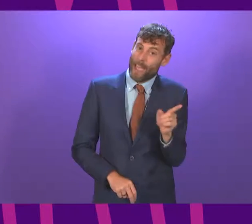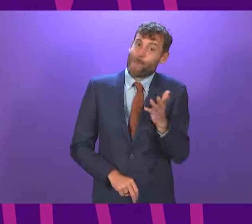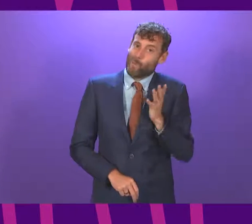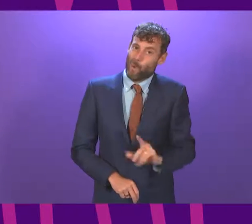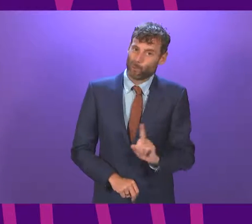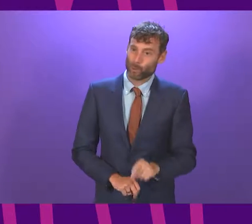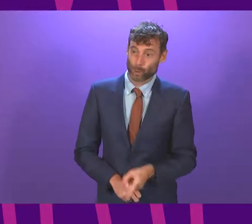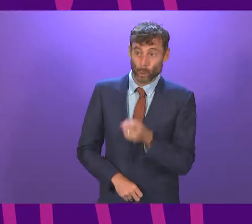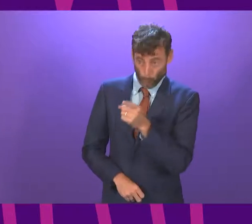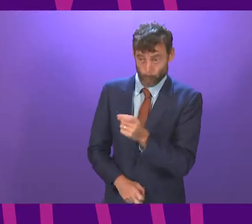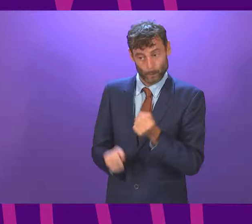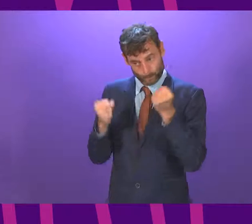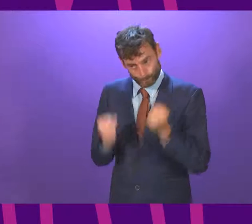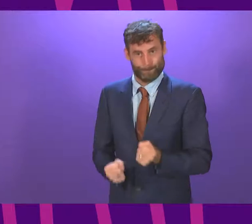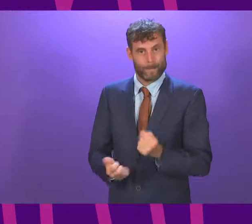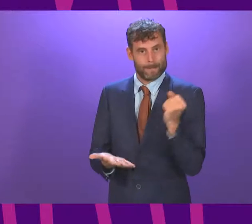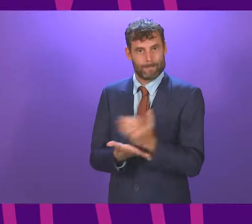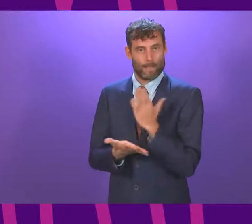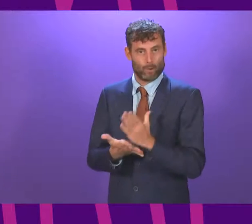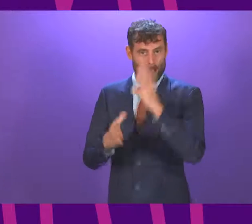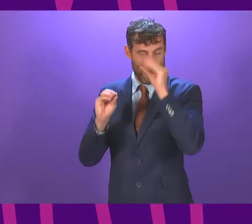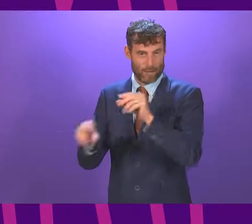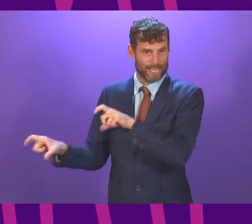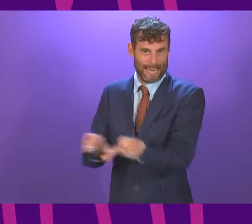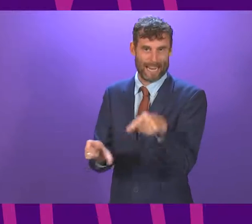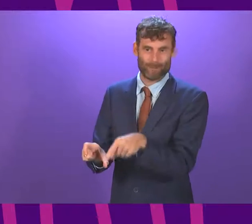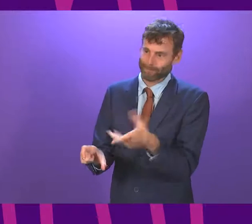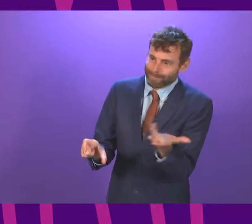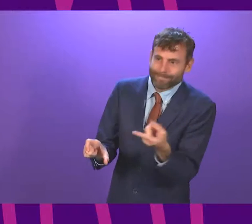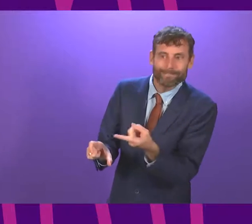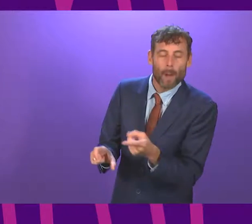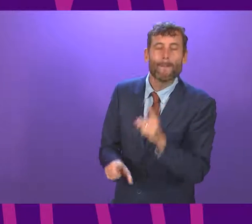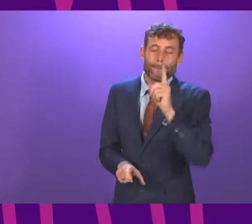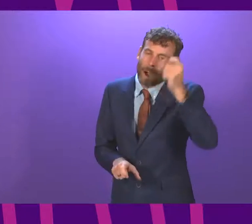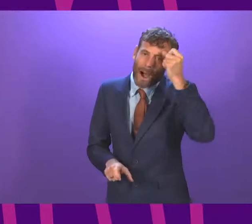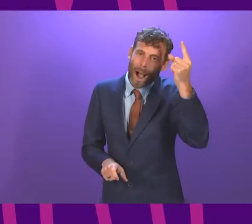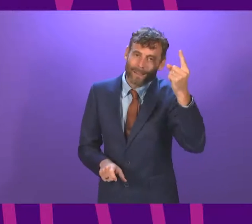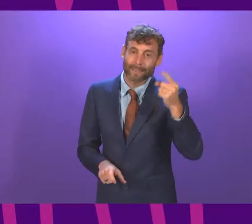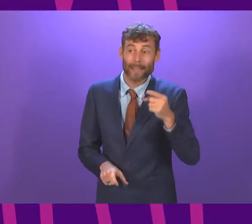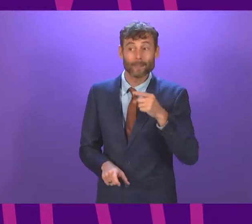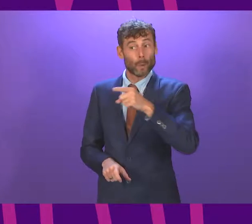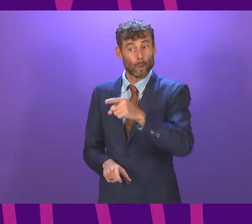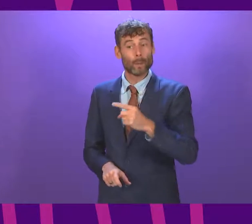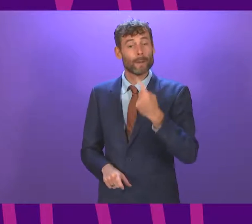but I accept the sentiment and the support for in-person learning.